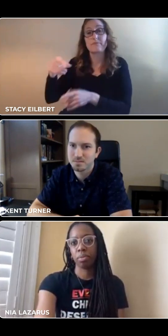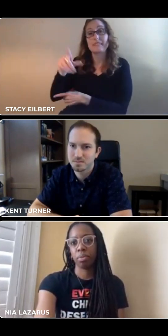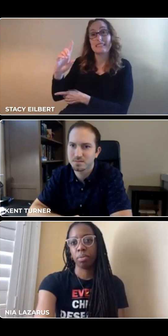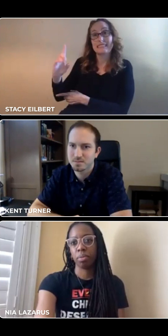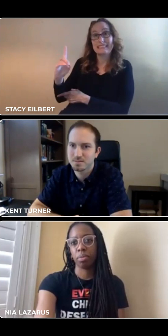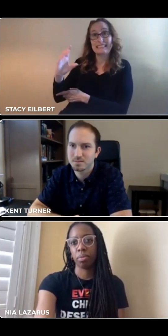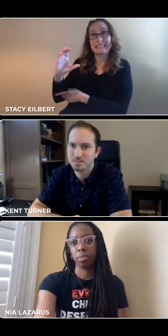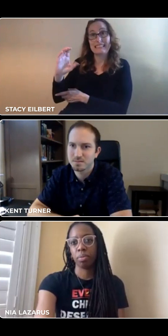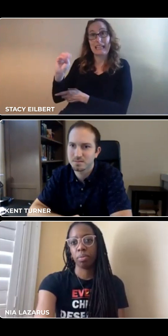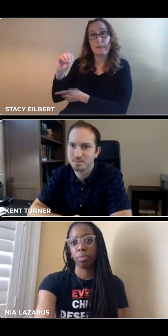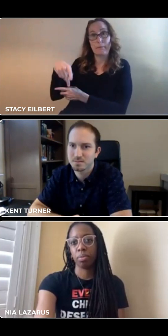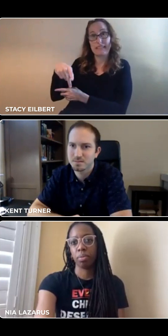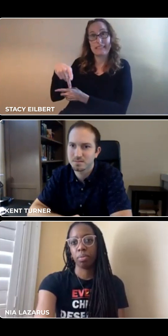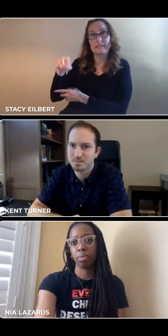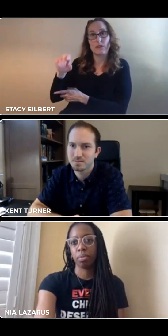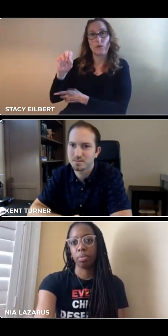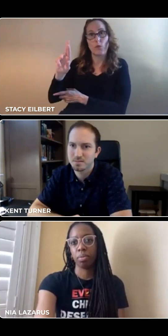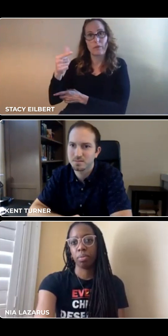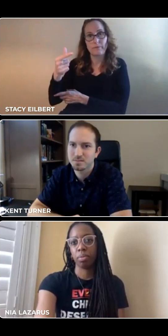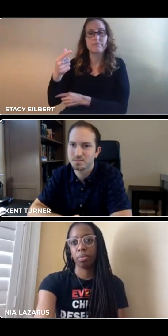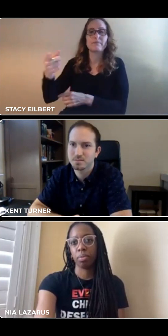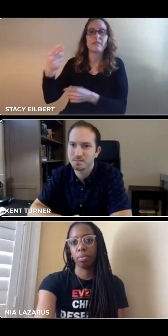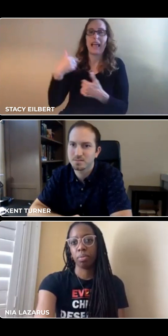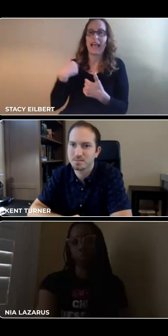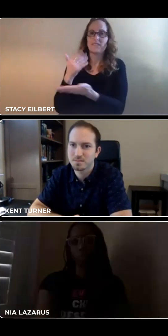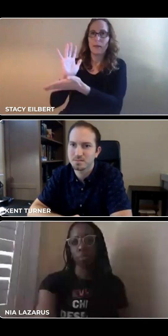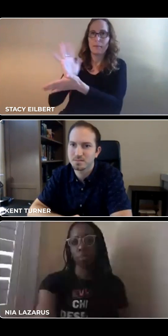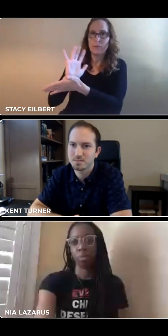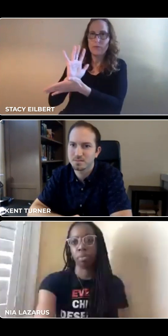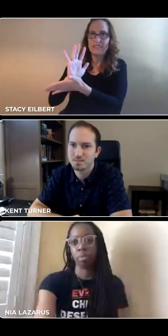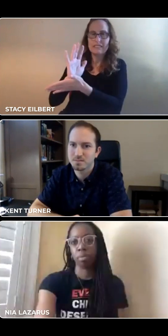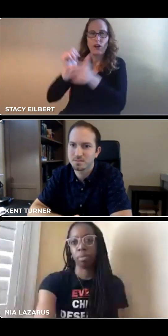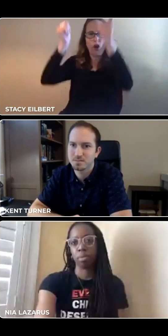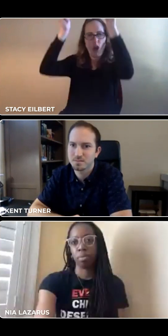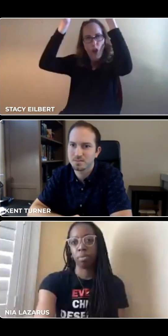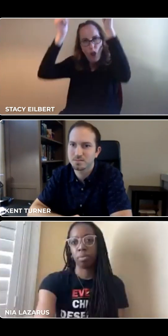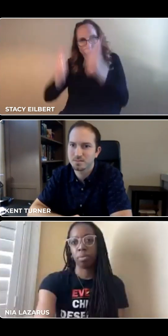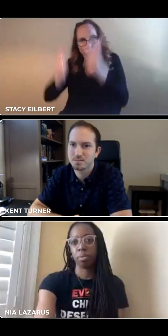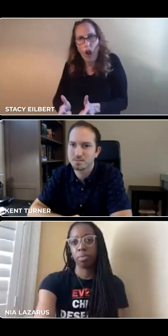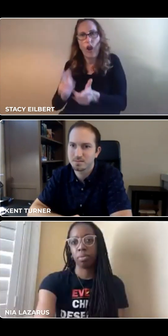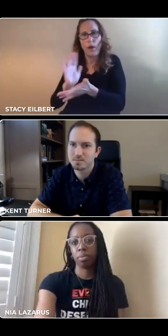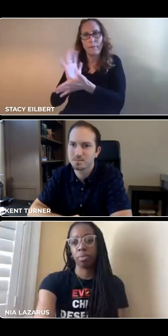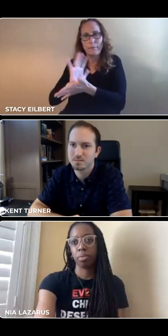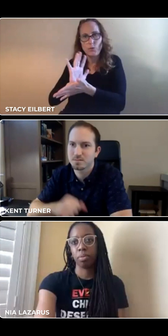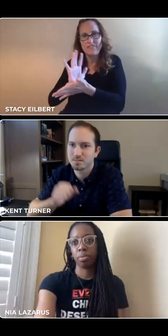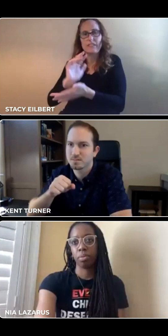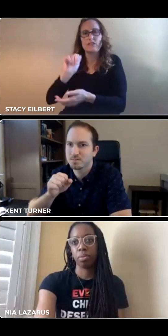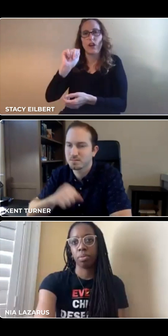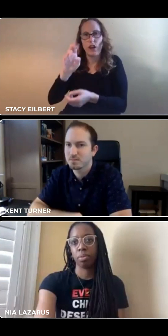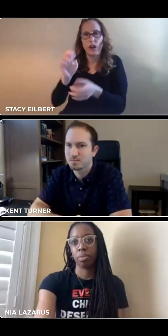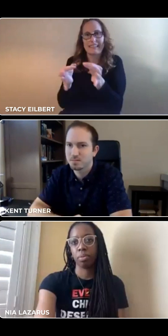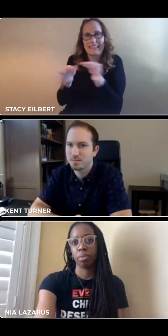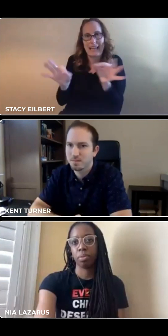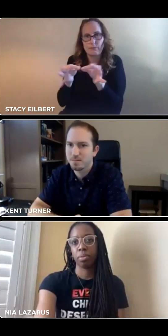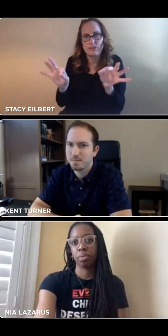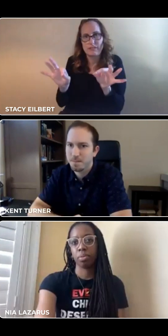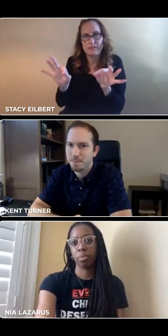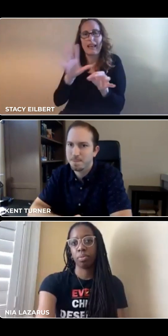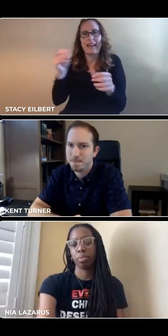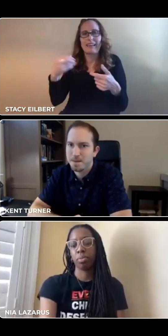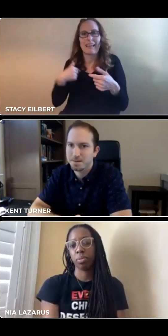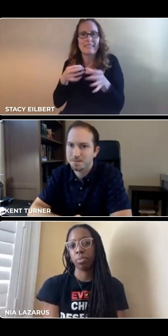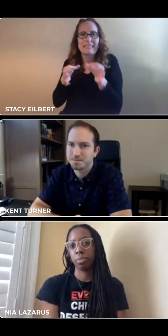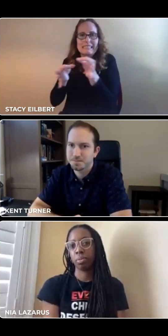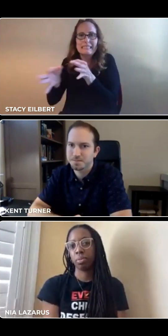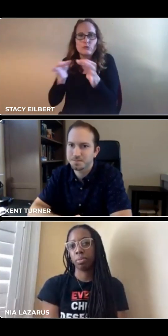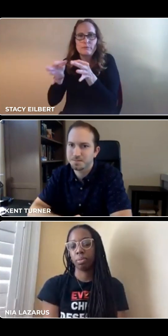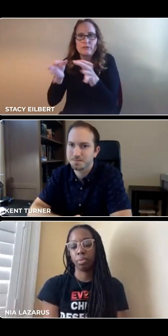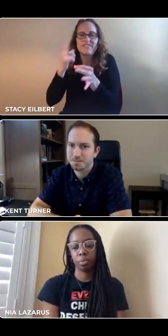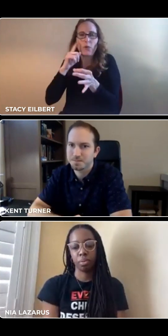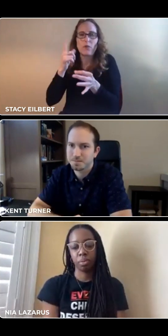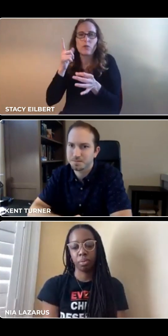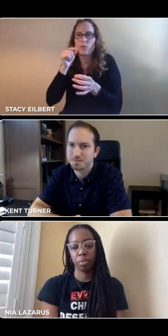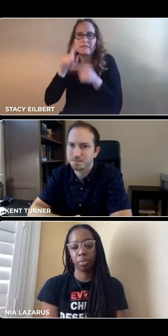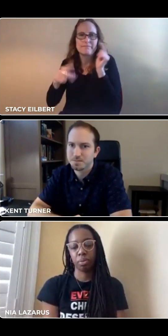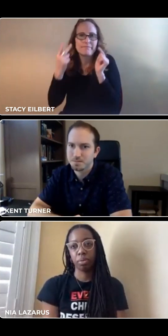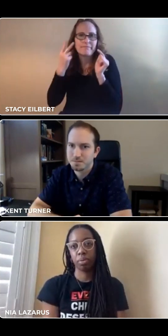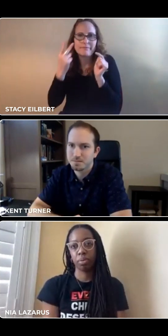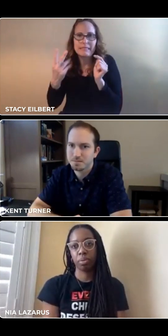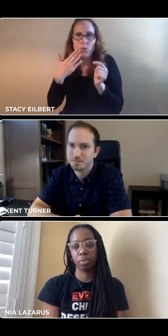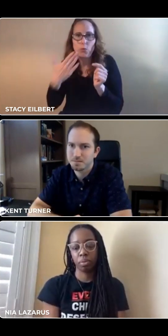but I really use it often. dcmp.org has movies. Every movie is captioned, and there's also